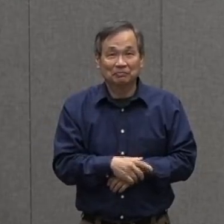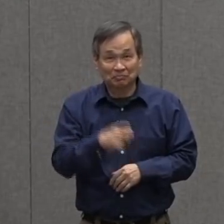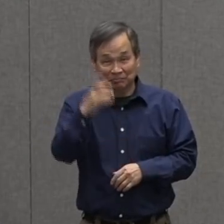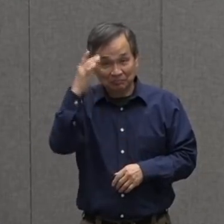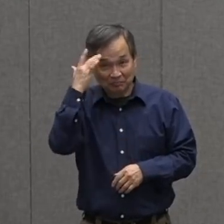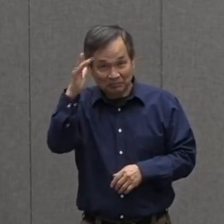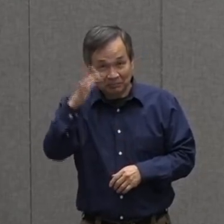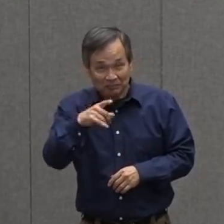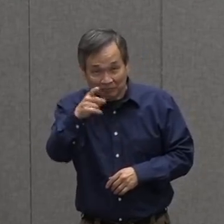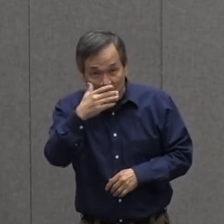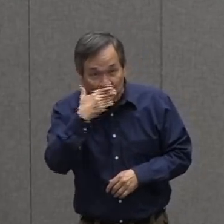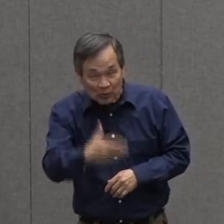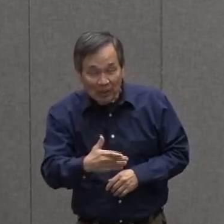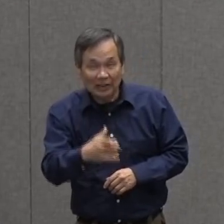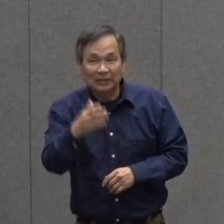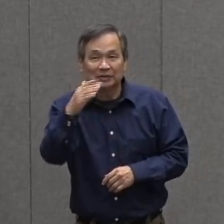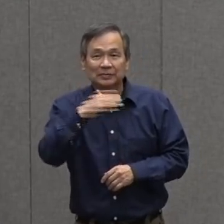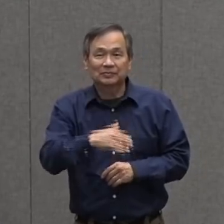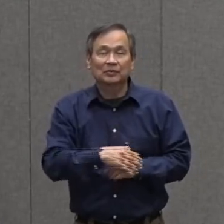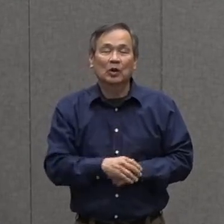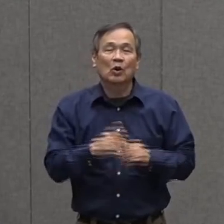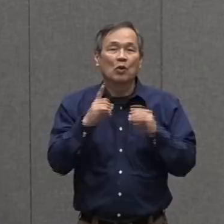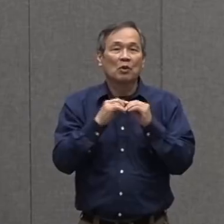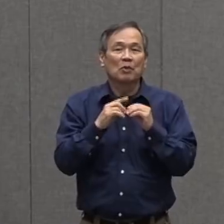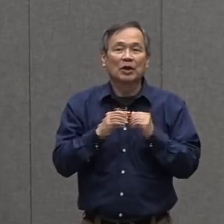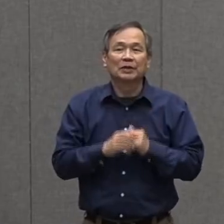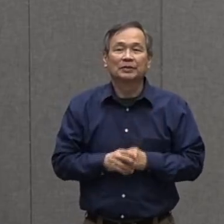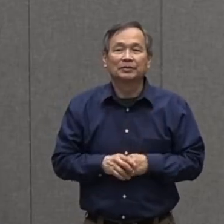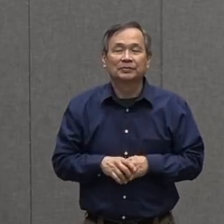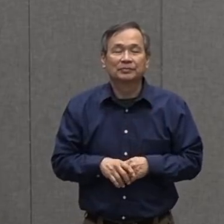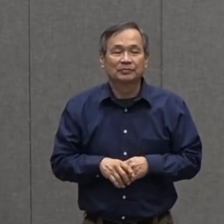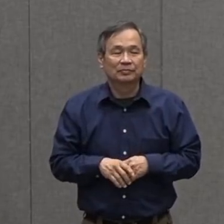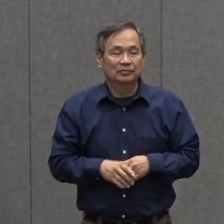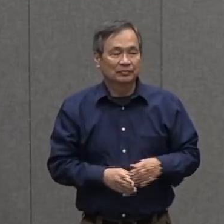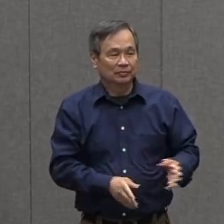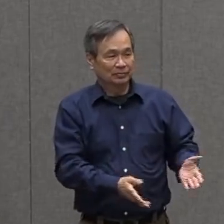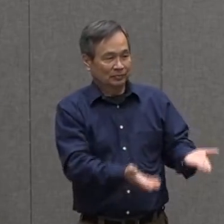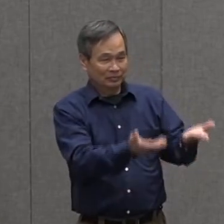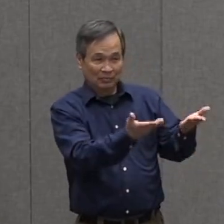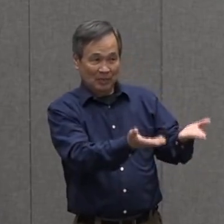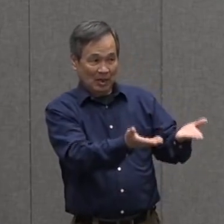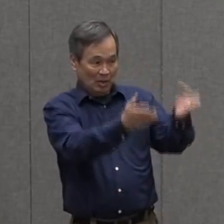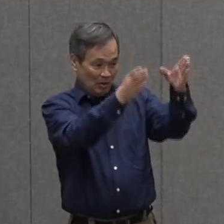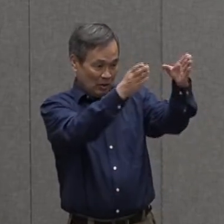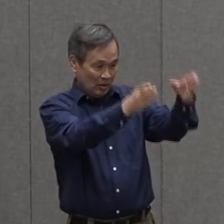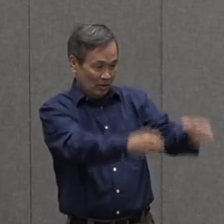Wow, good job guys. Let's try another one. Here's a really different one also.